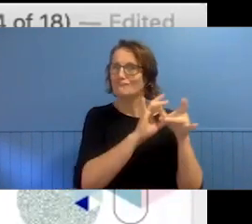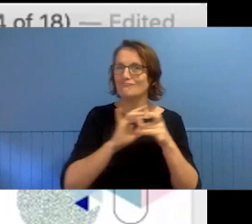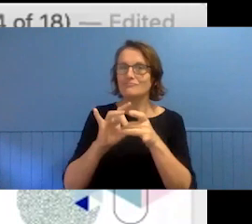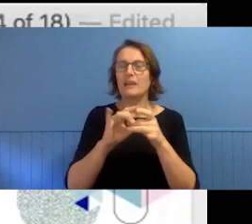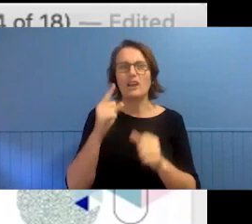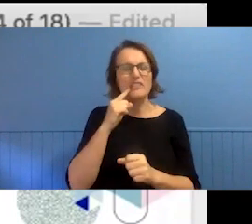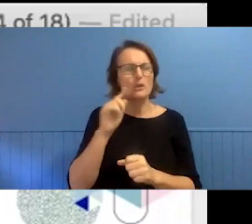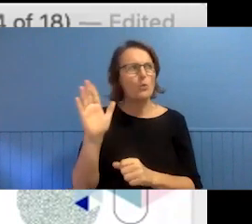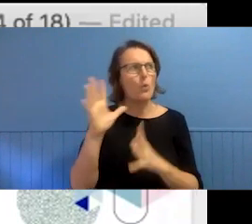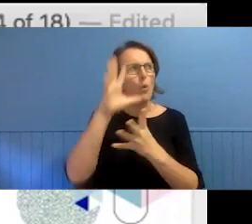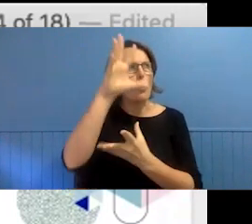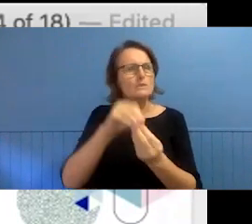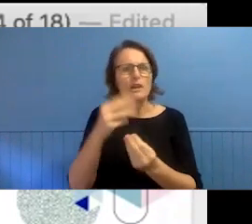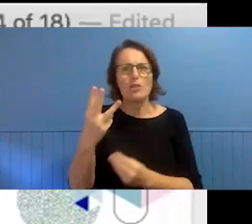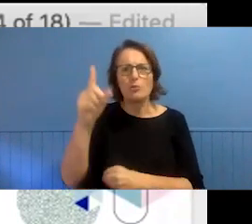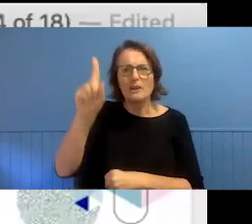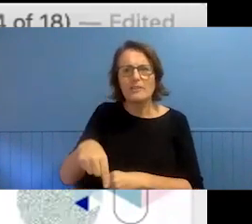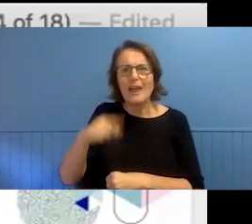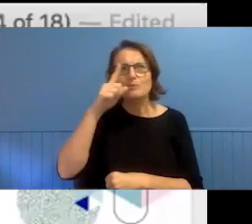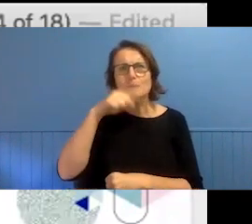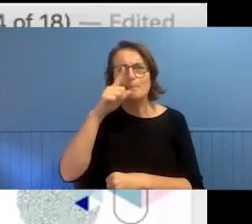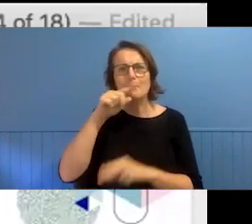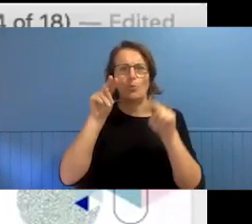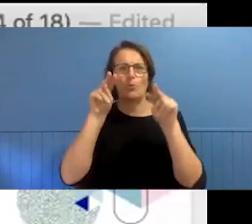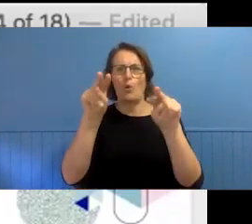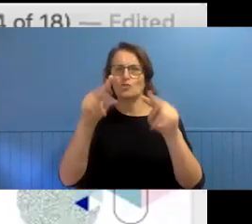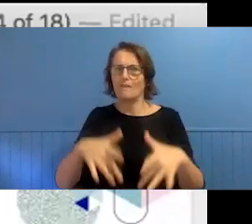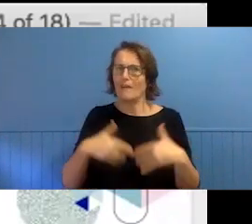environment during the show. I asked her, are you more or less likely to